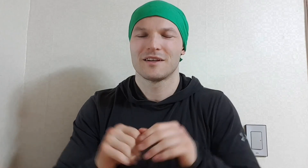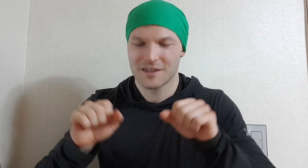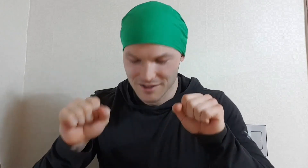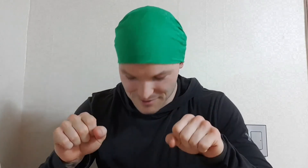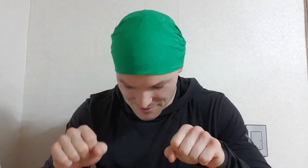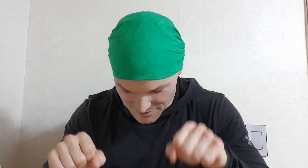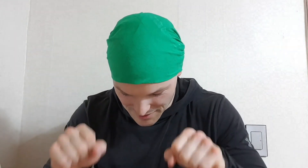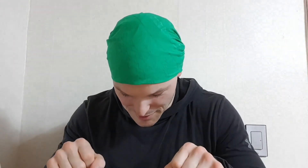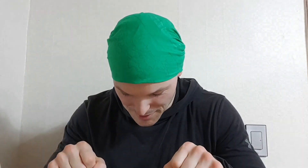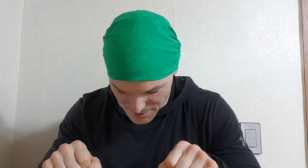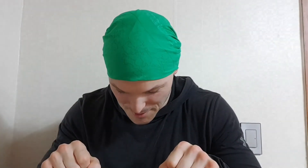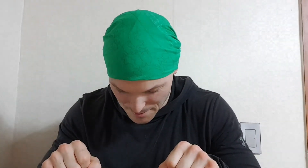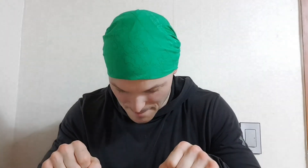Goodbye!